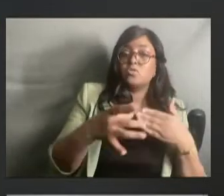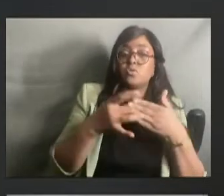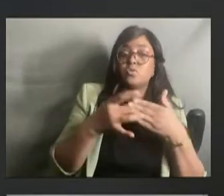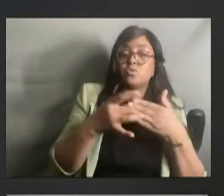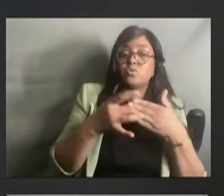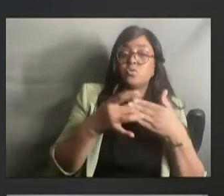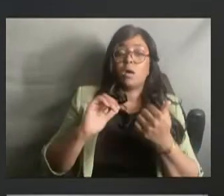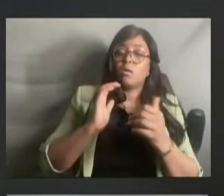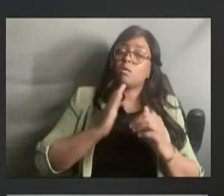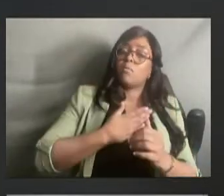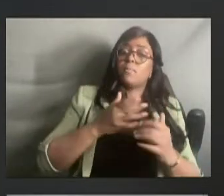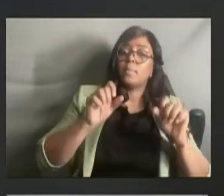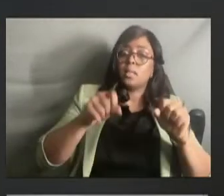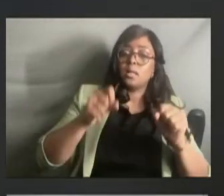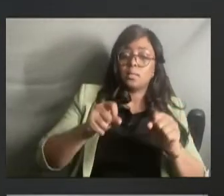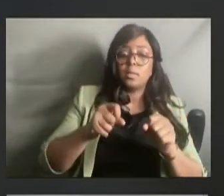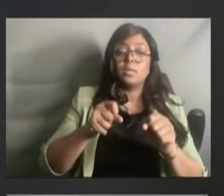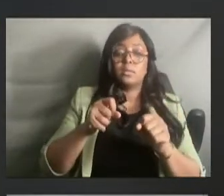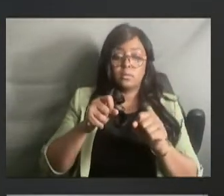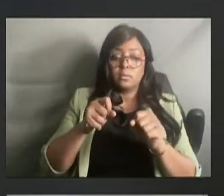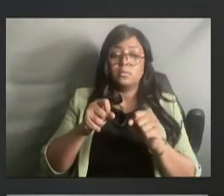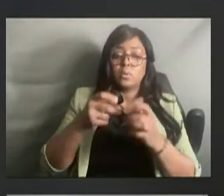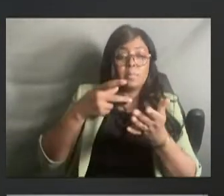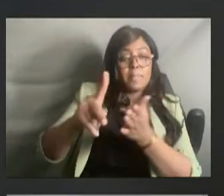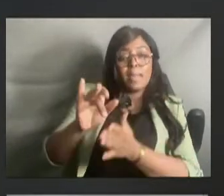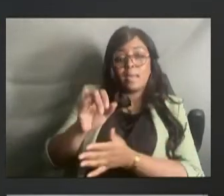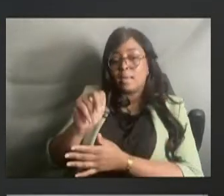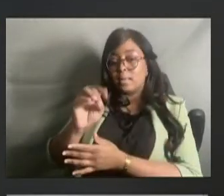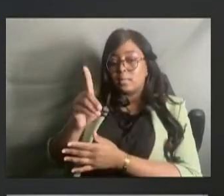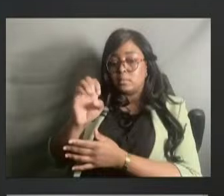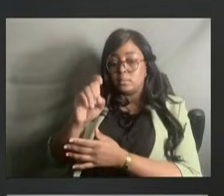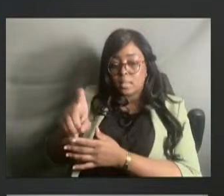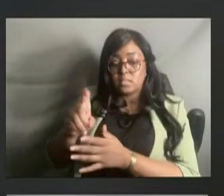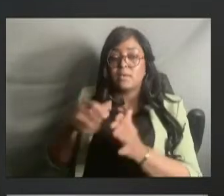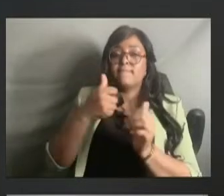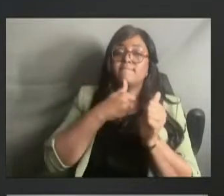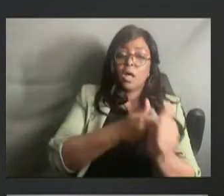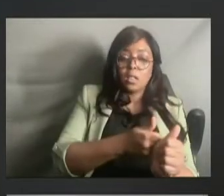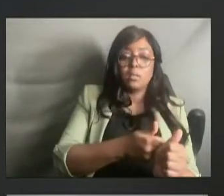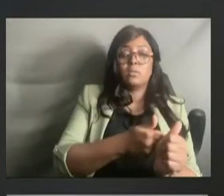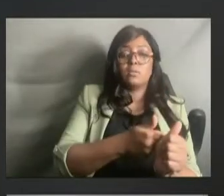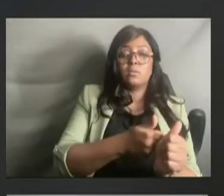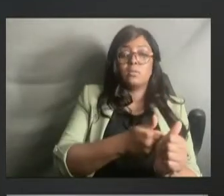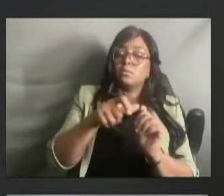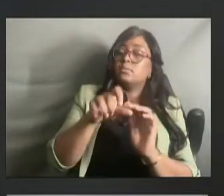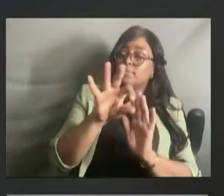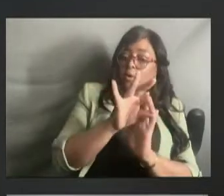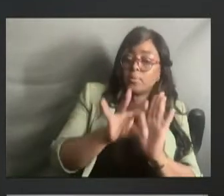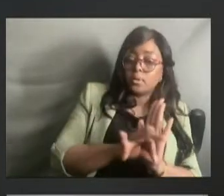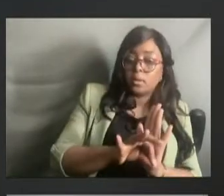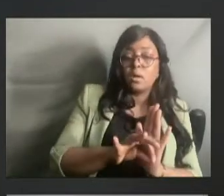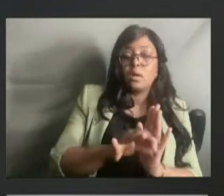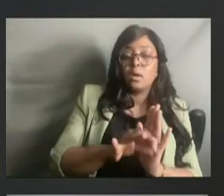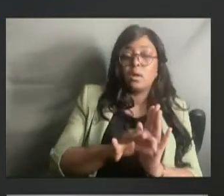an ability to pay index. And it is follows a state funding